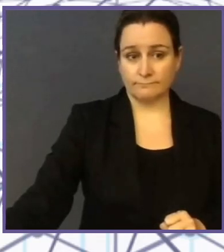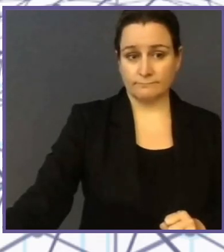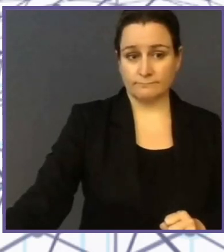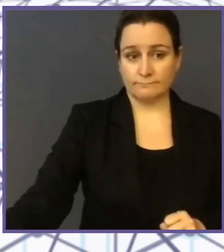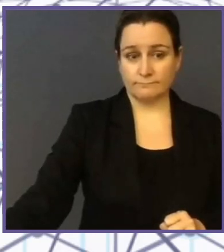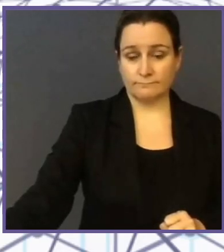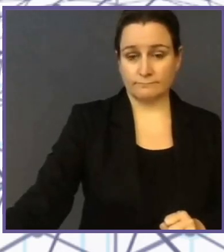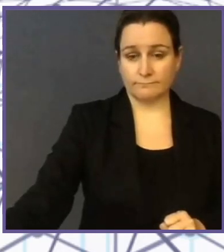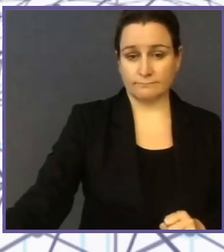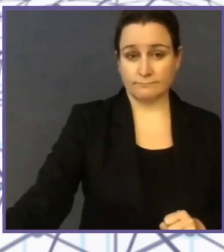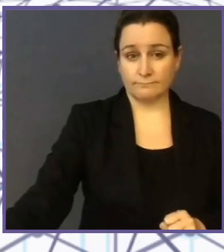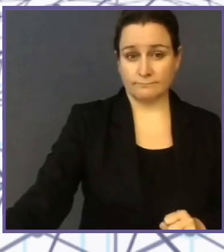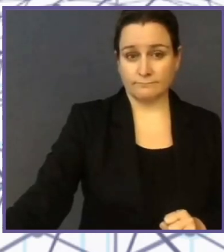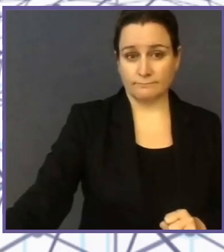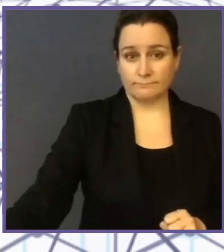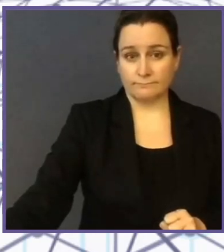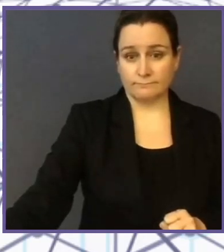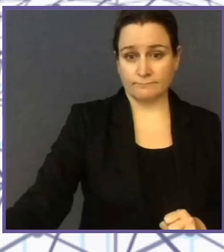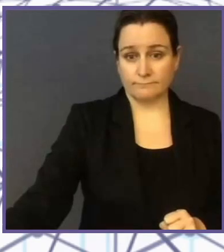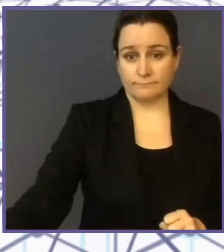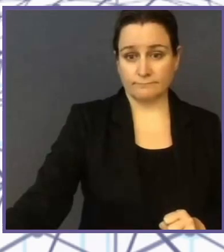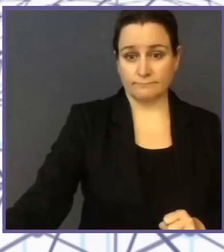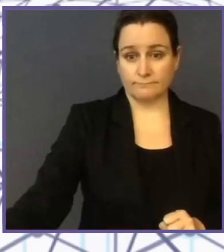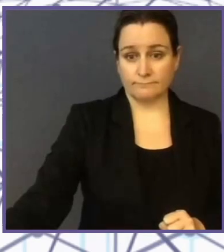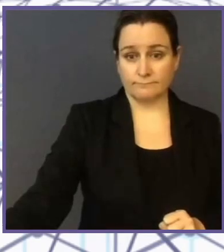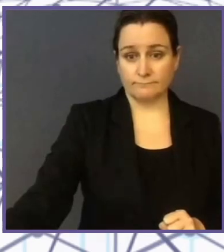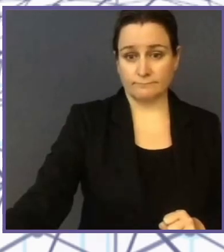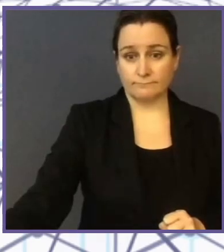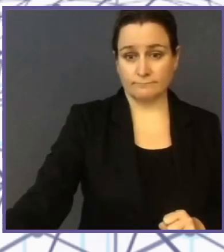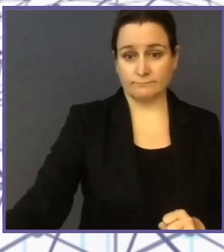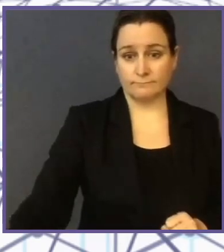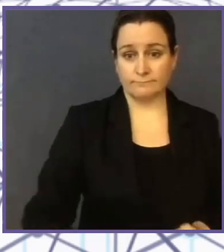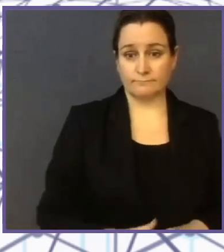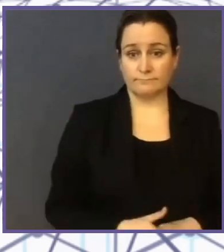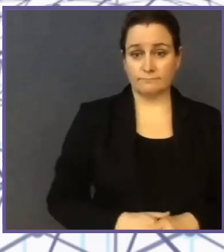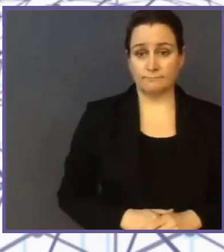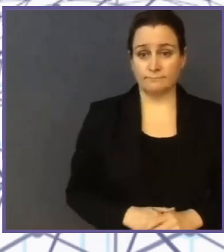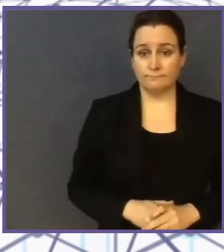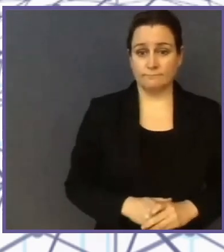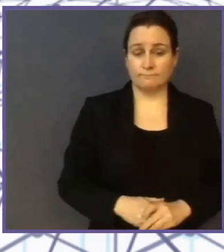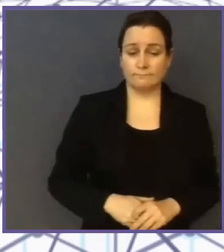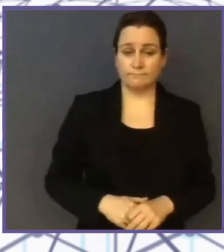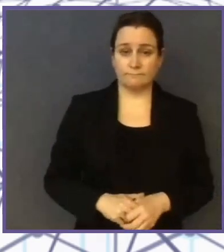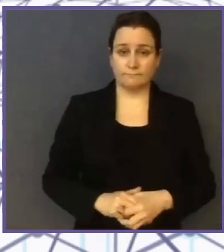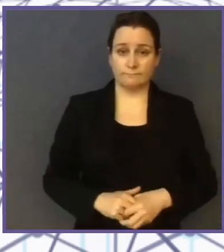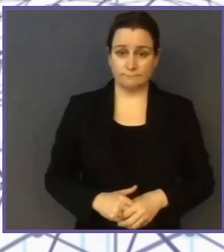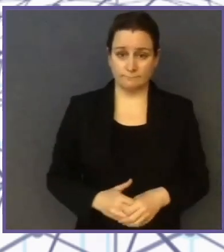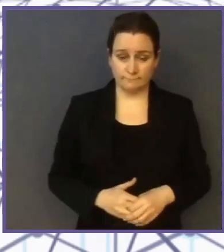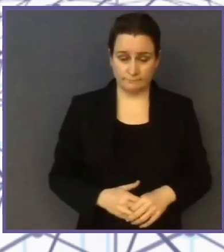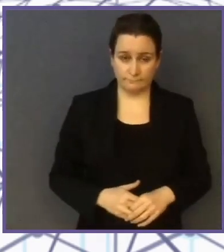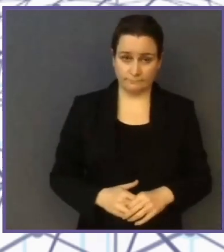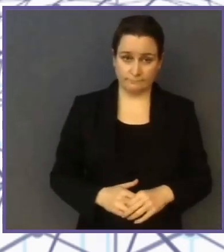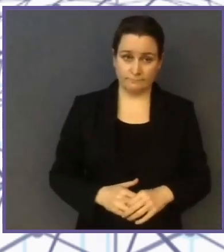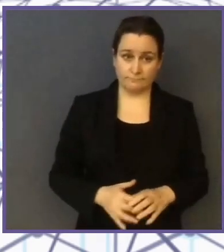has allocated some budget for free services through selected service providers and even the local government have also started providing.